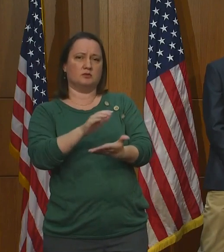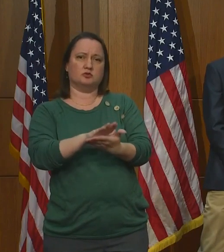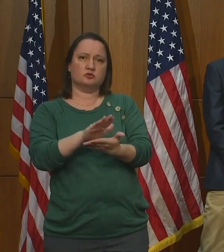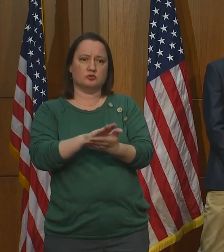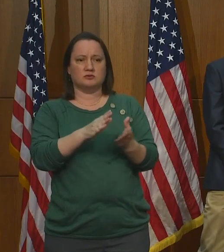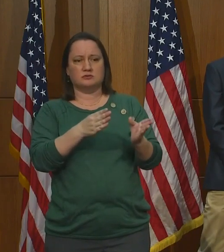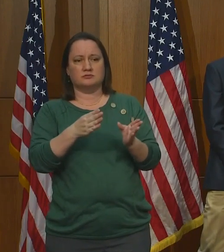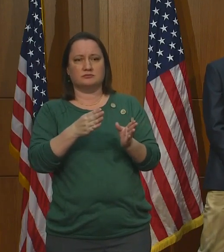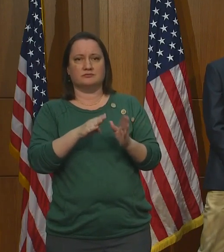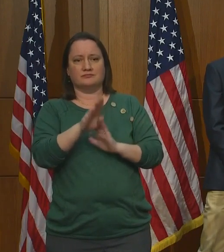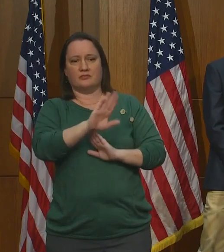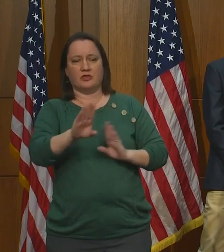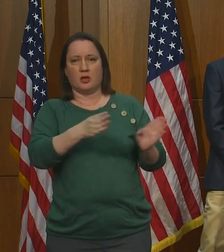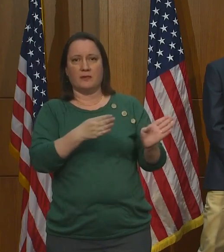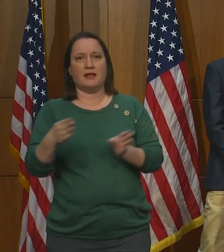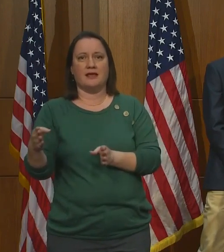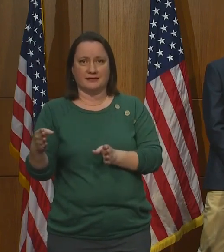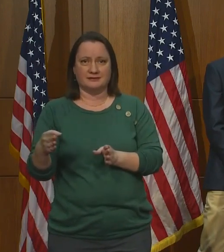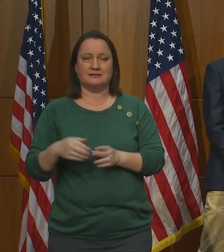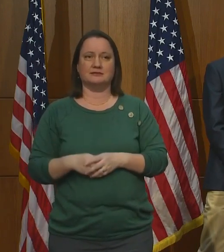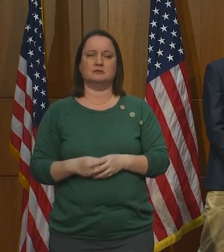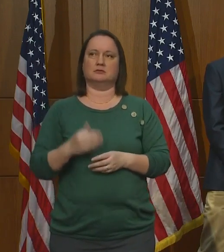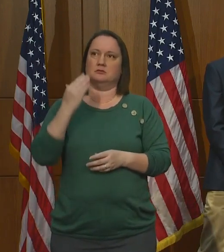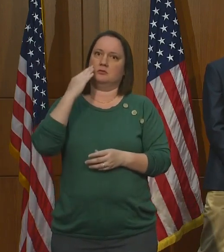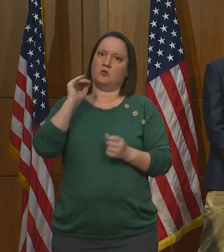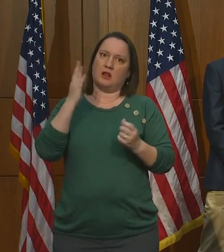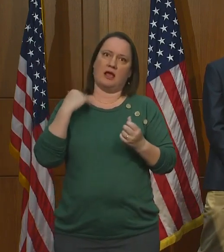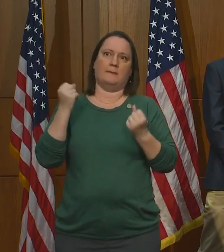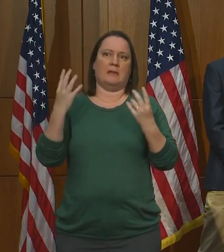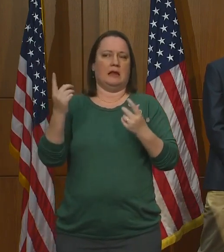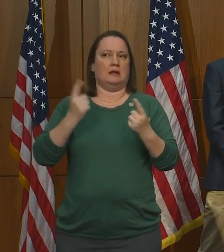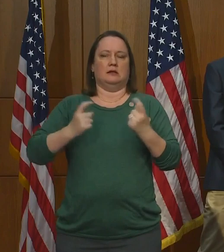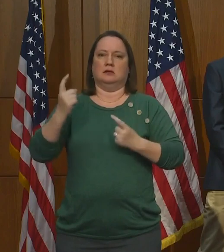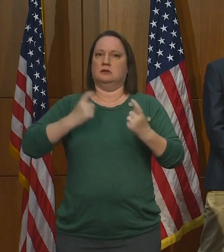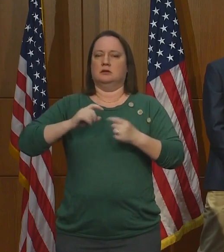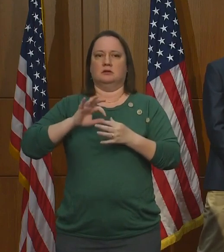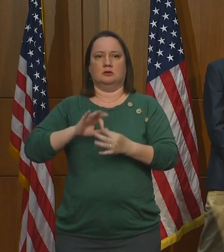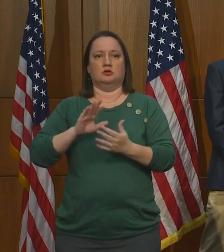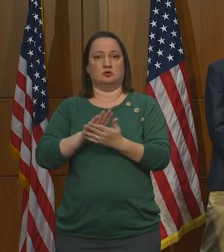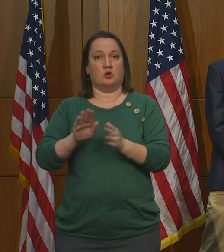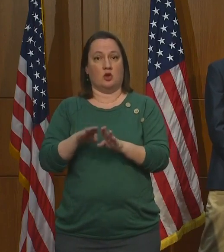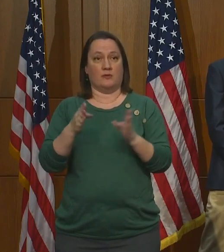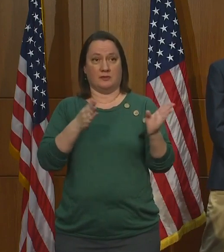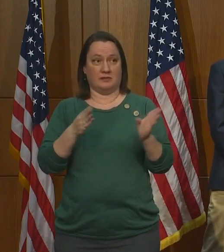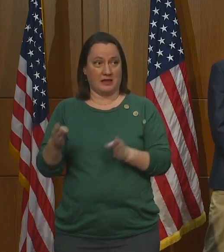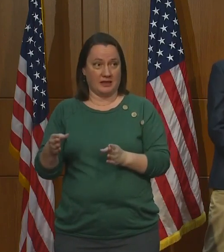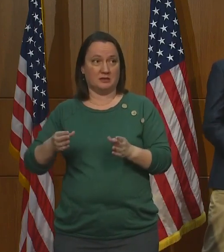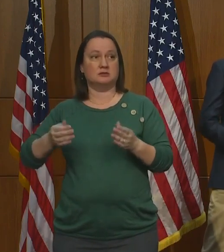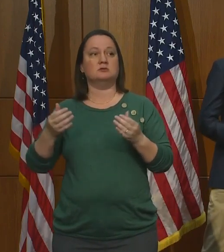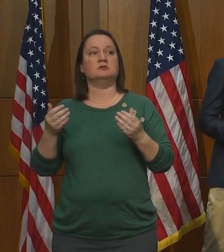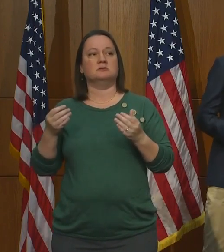TOGETHER. THIS POSSIBLE FROM